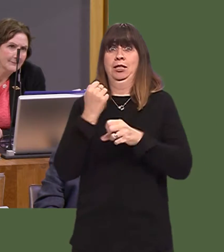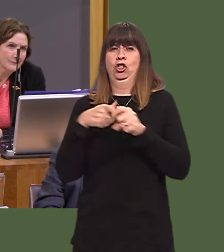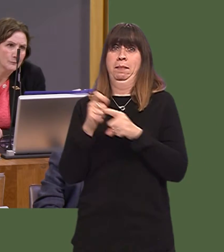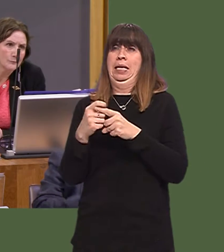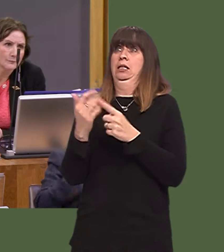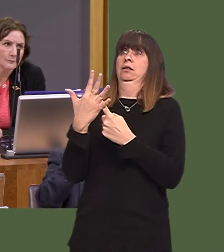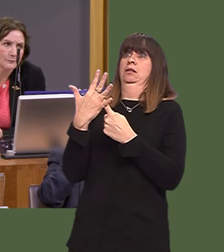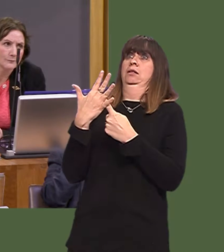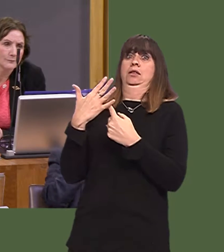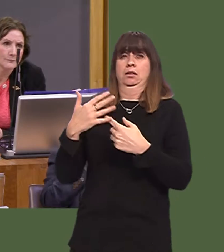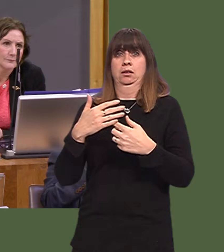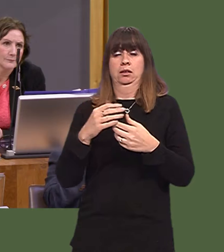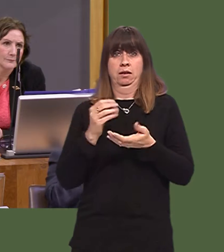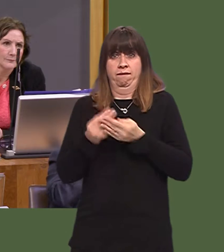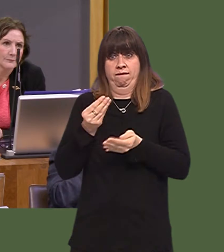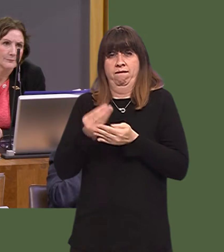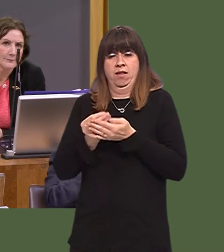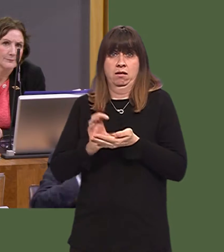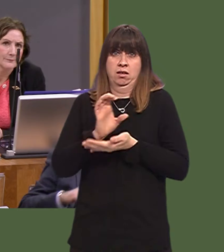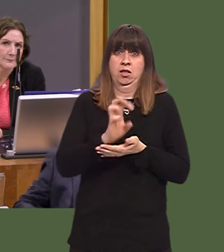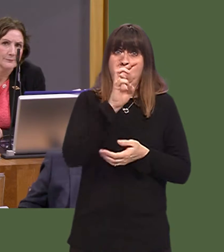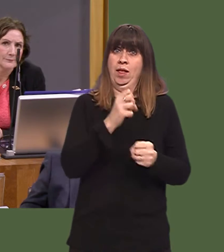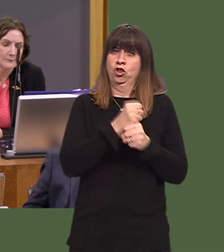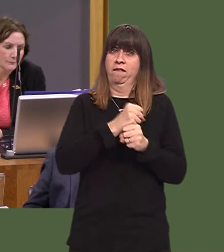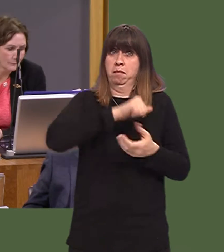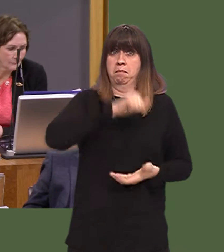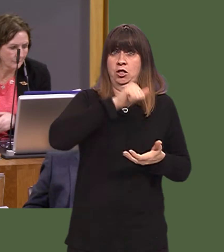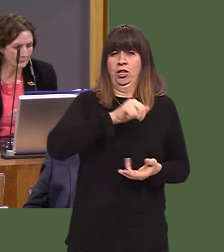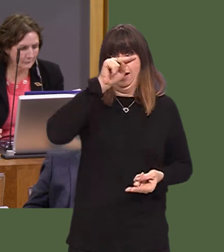NHS funding on GPs in Wales, as part of the Welsh Governmentís budget, is down since